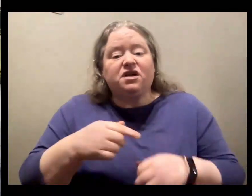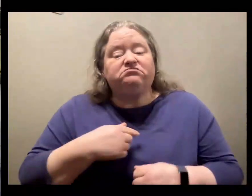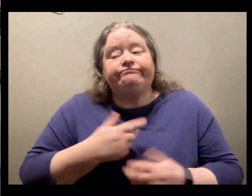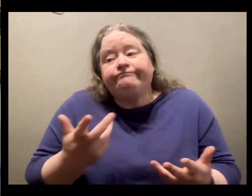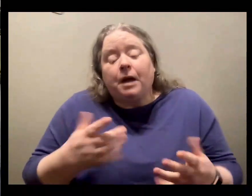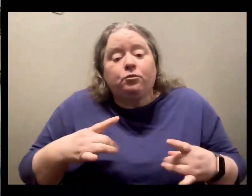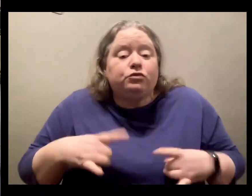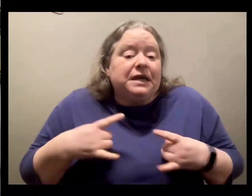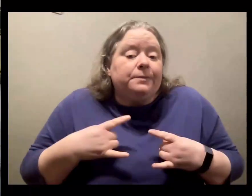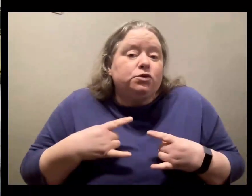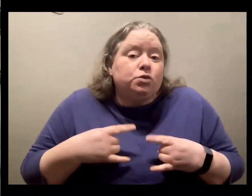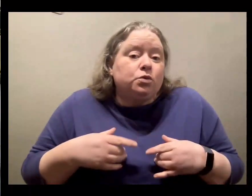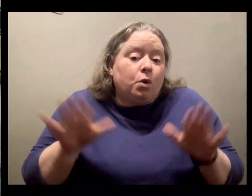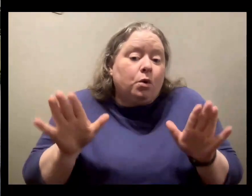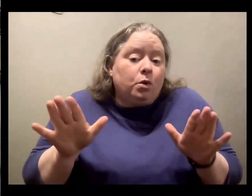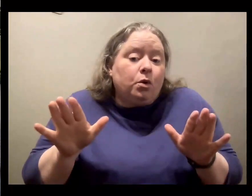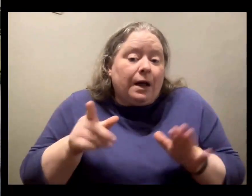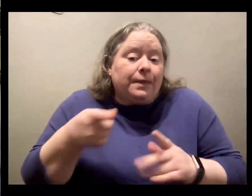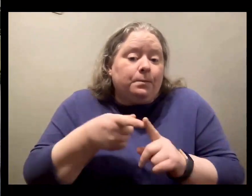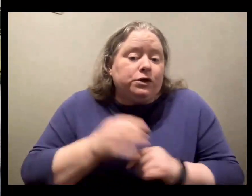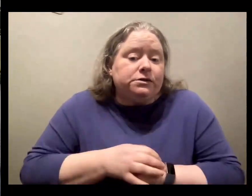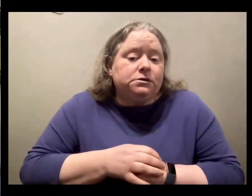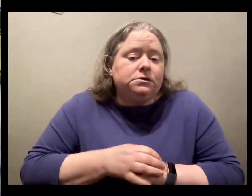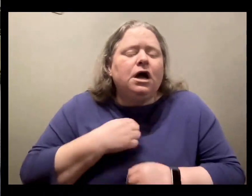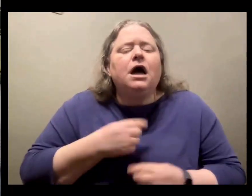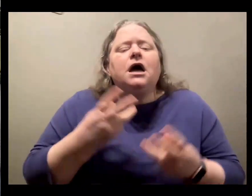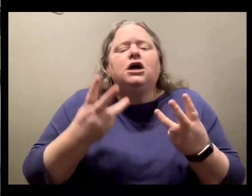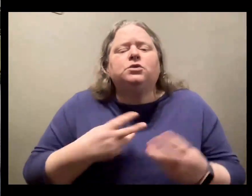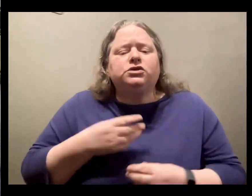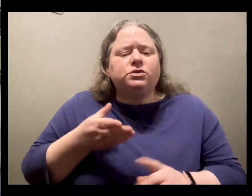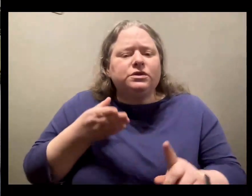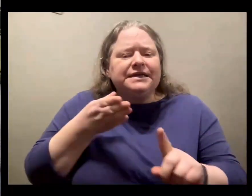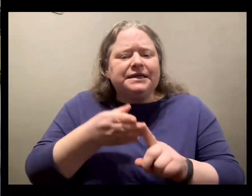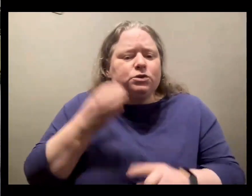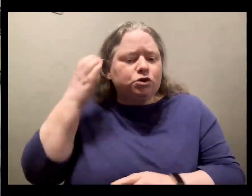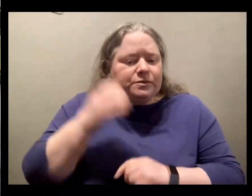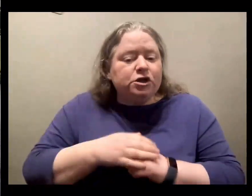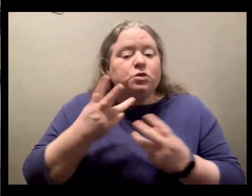After that, I’m pretty happy to go, at that point. Just want to get to Christmas.